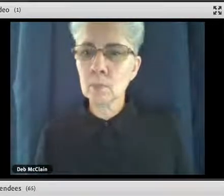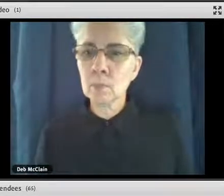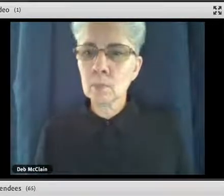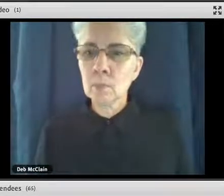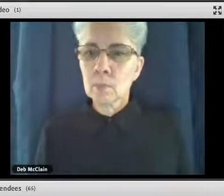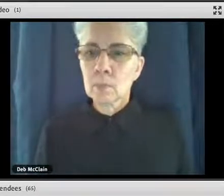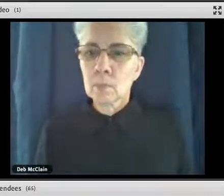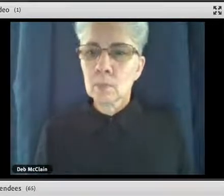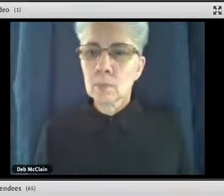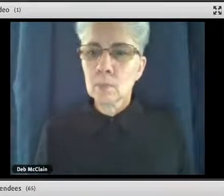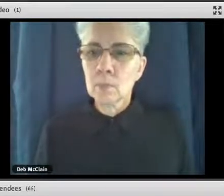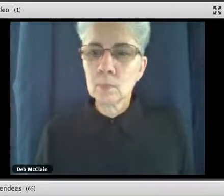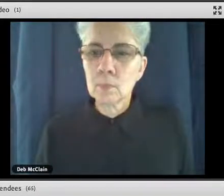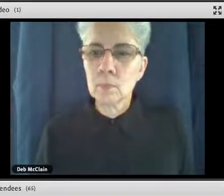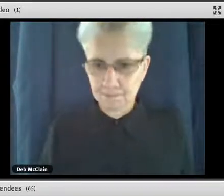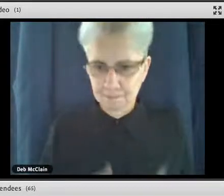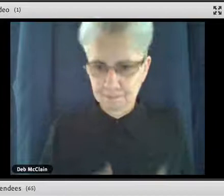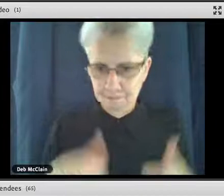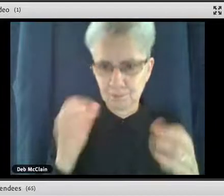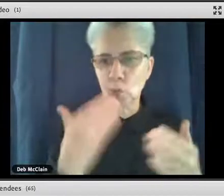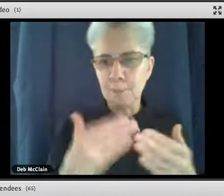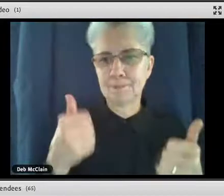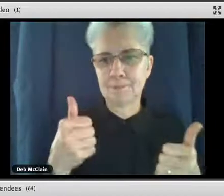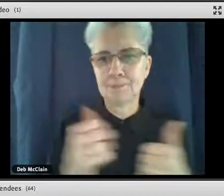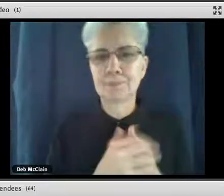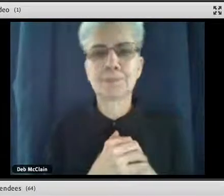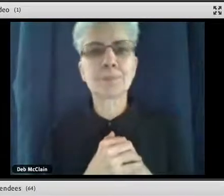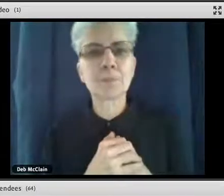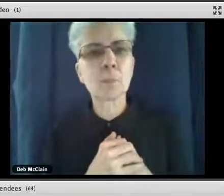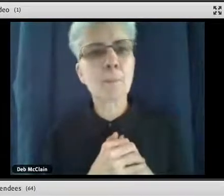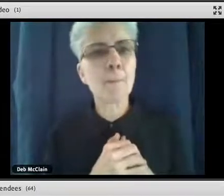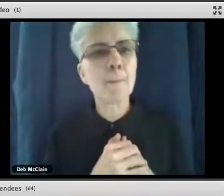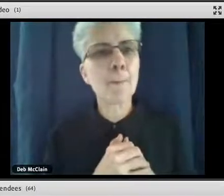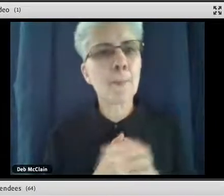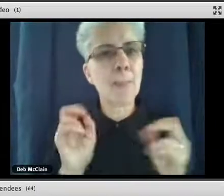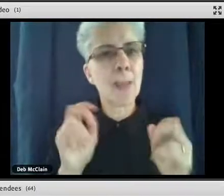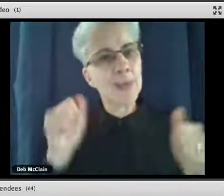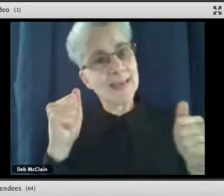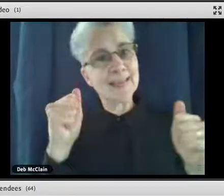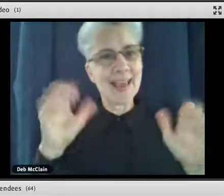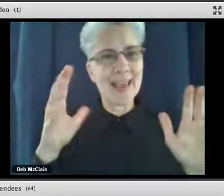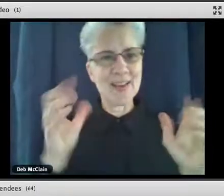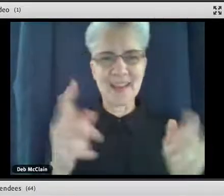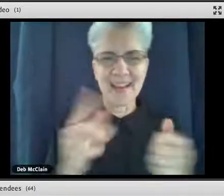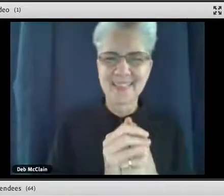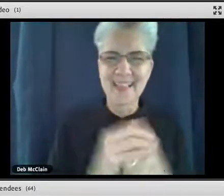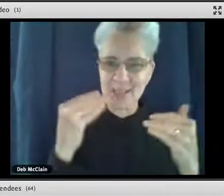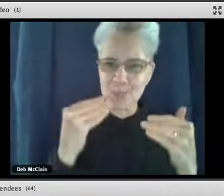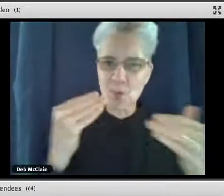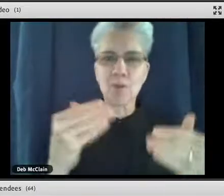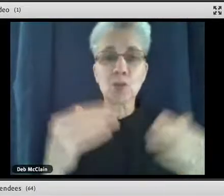Everyone still good? Okay. Alright, yay.